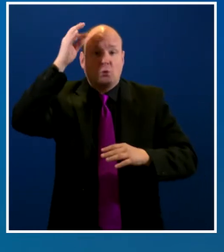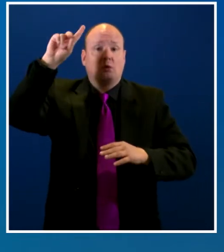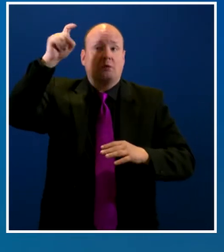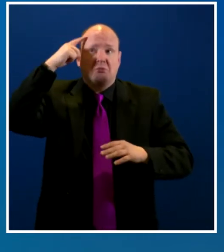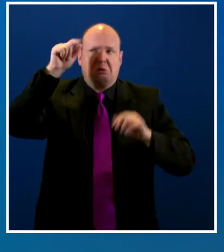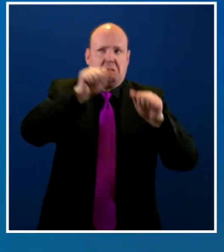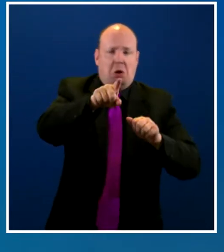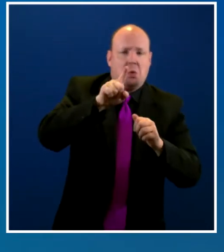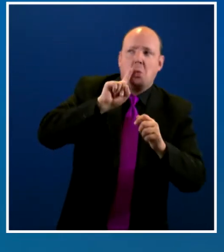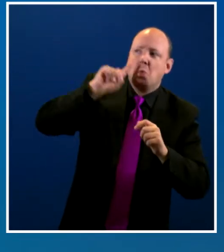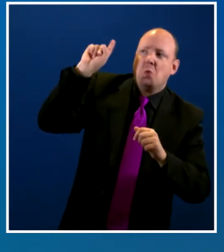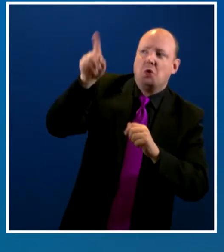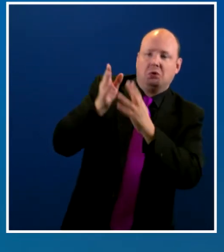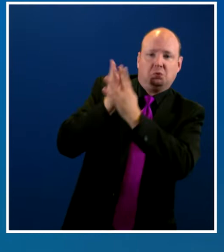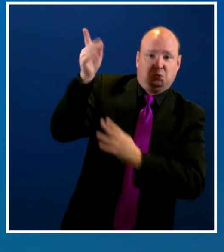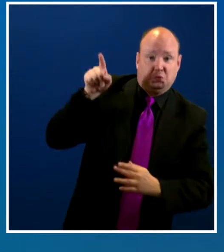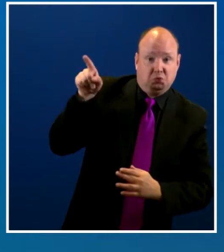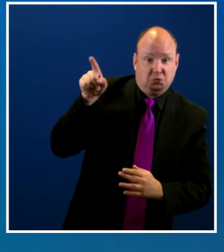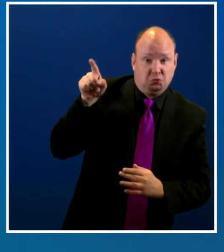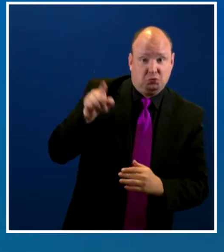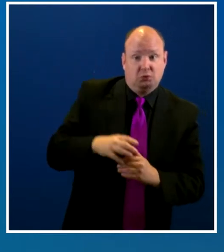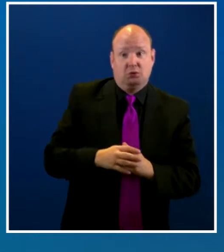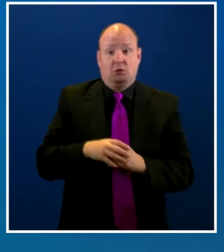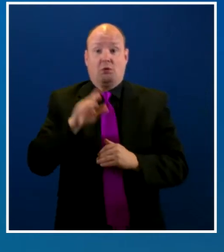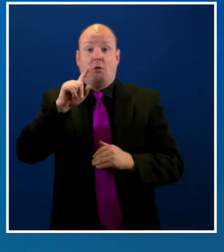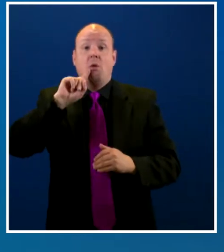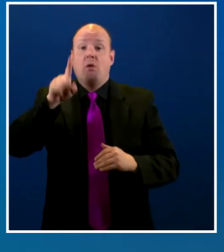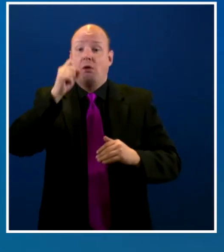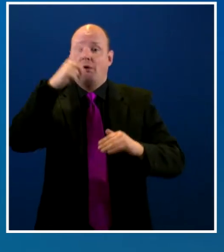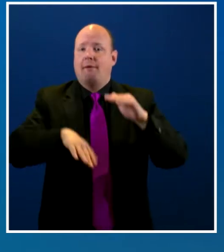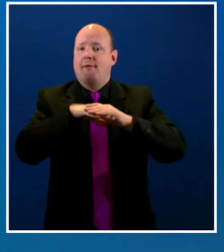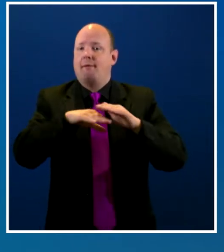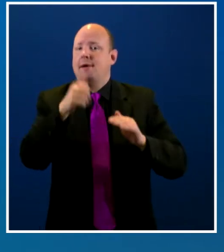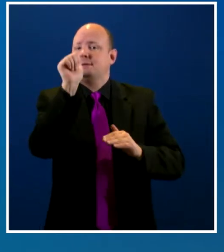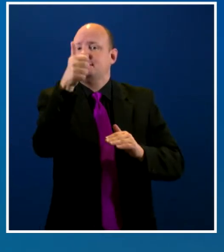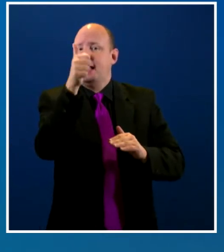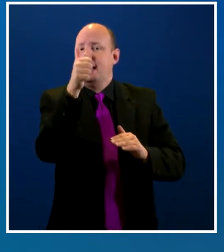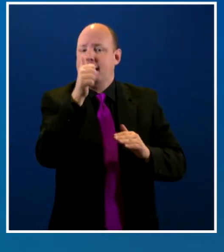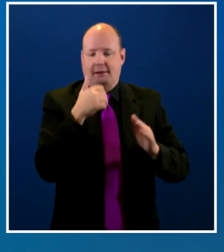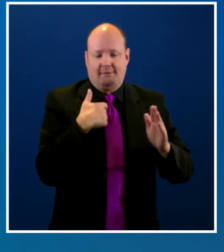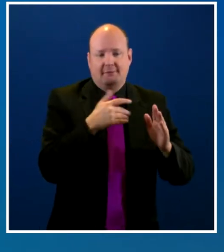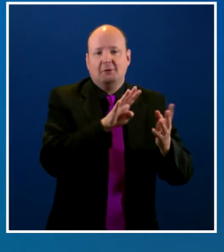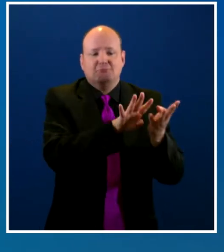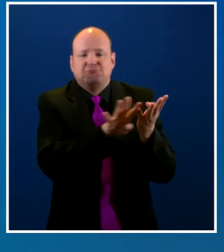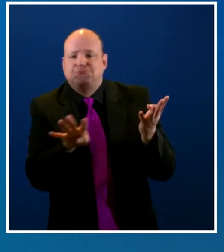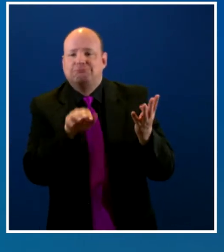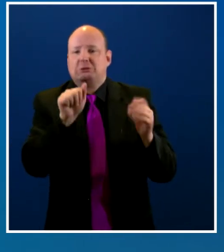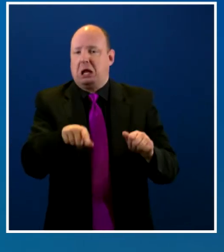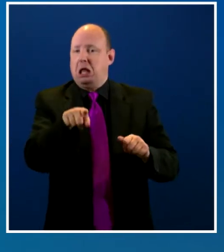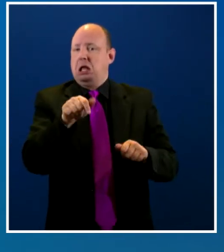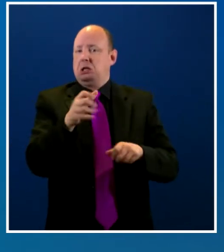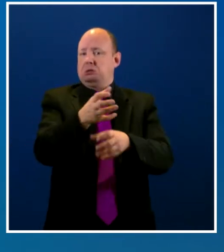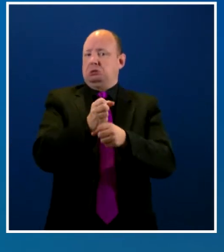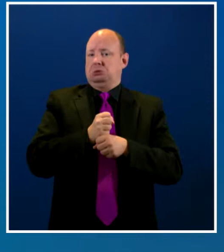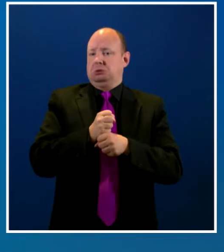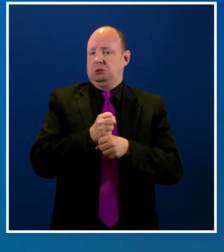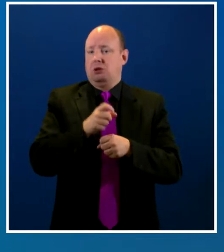Order a supply of up to 10 tests online by providing your name and mailing address.